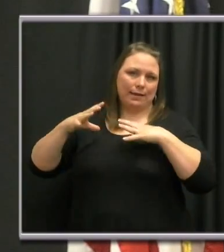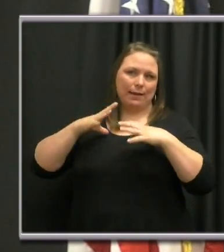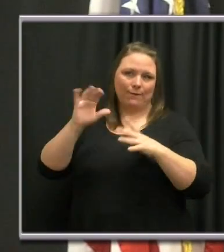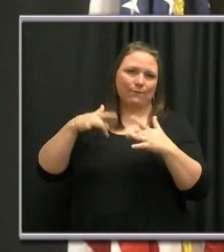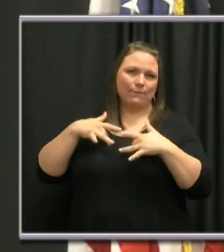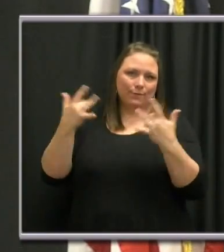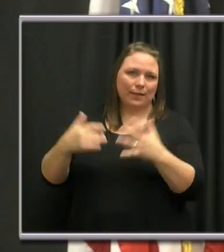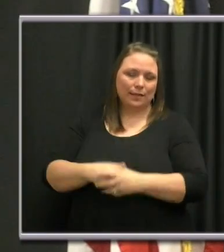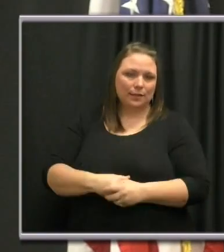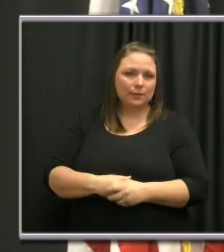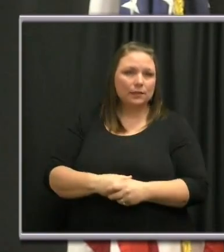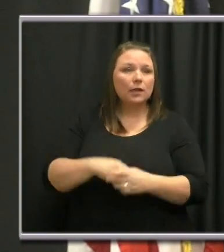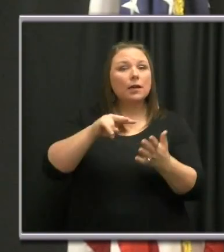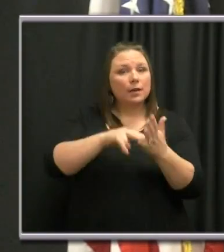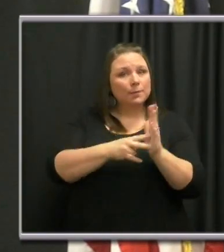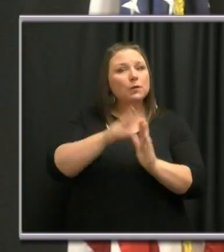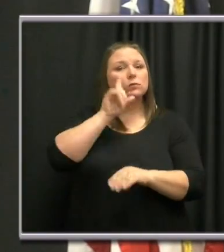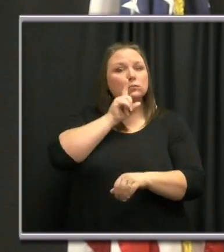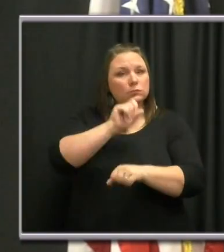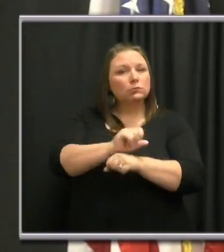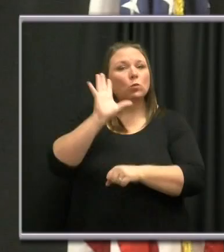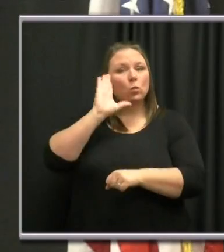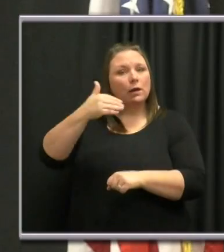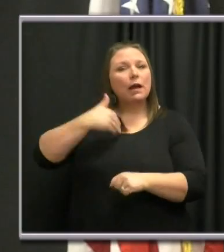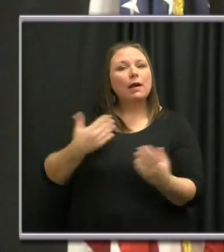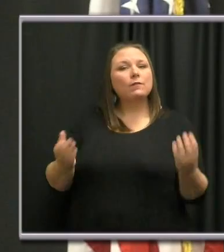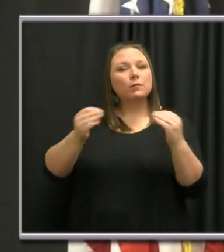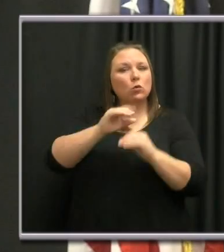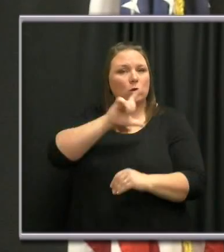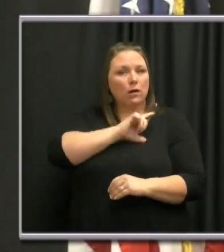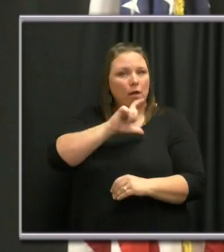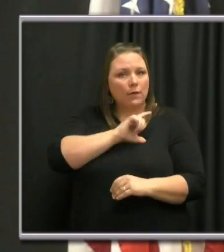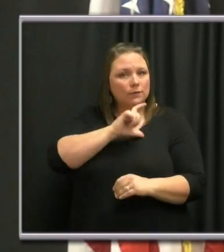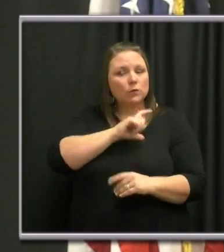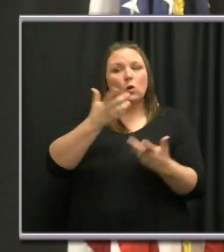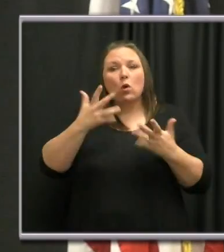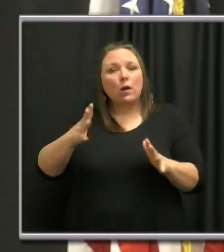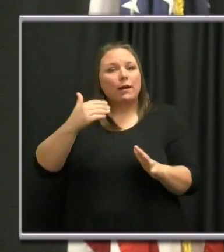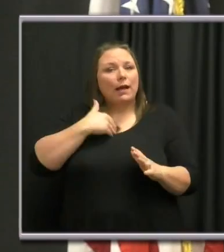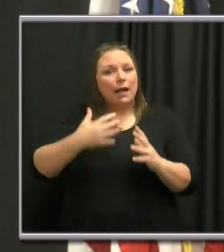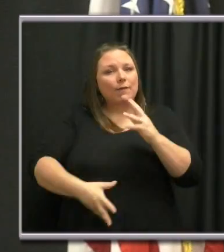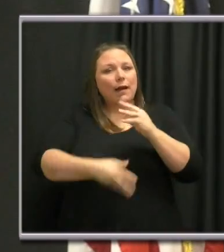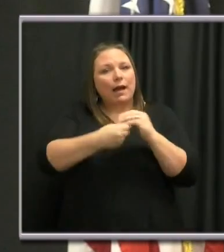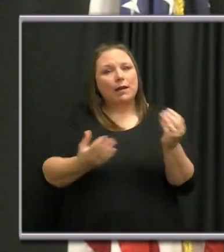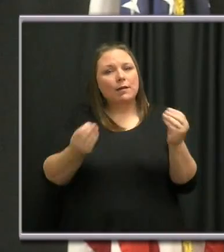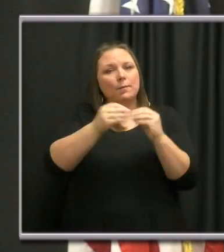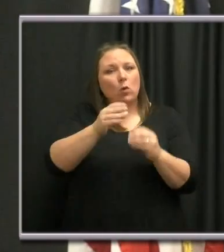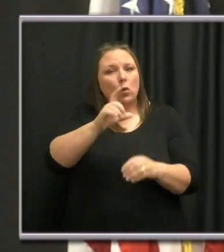NATURE OF THE- HOLIDAY THE EVENT. SO WE WILL HAVE MORE